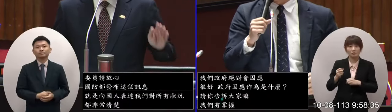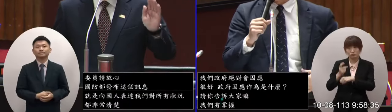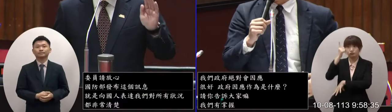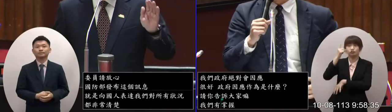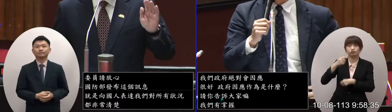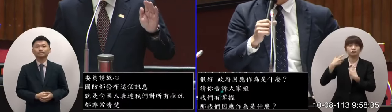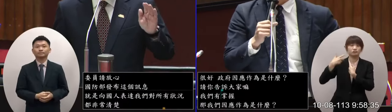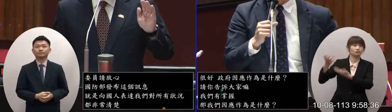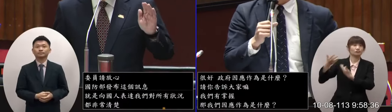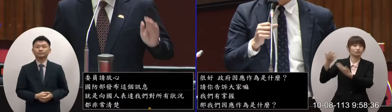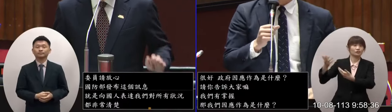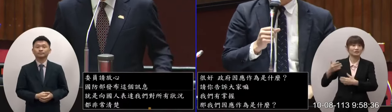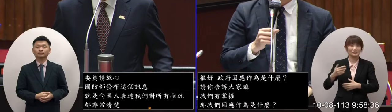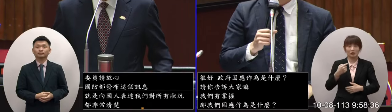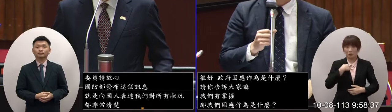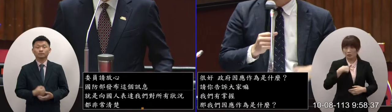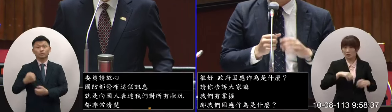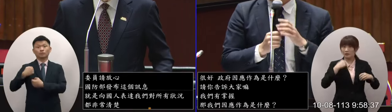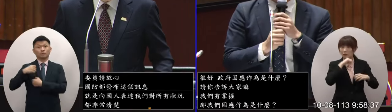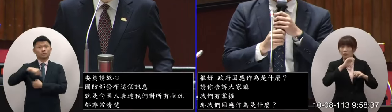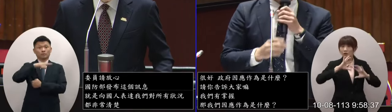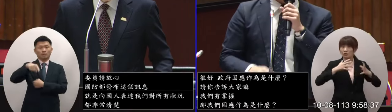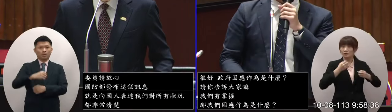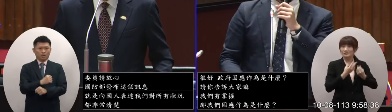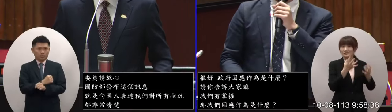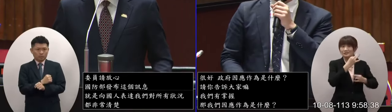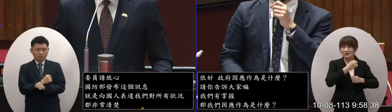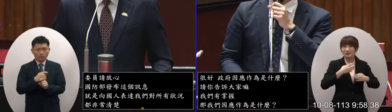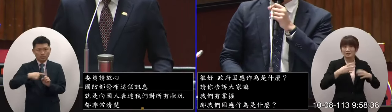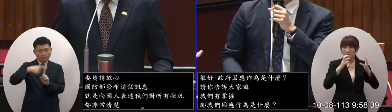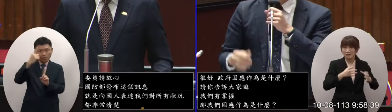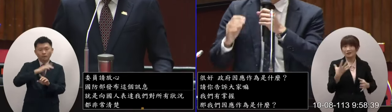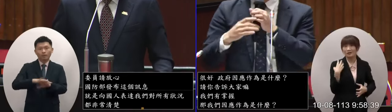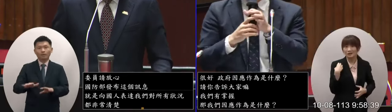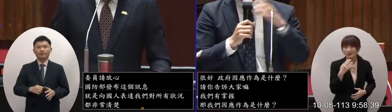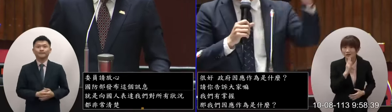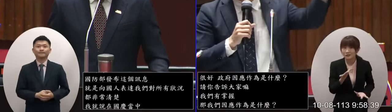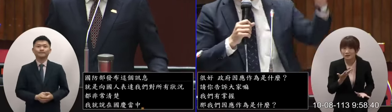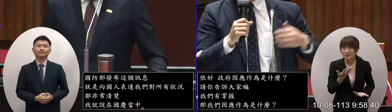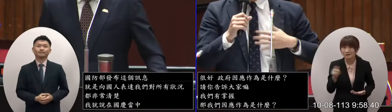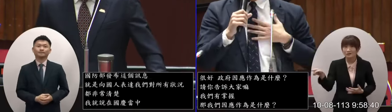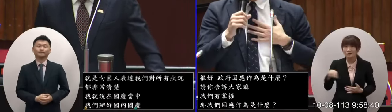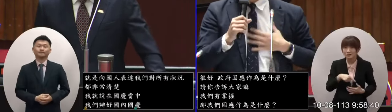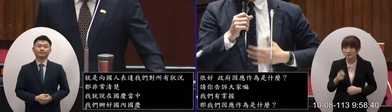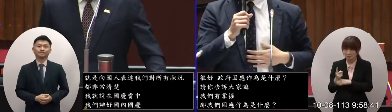and then we will do our National Day. These are two different things . I also want to eat when he launches missiles